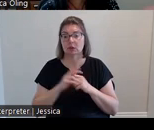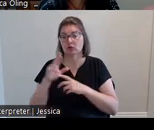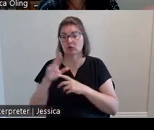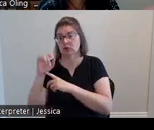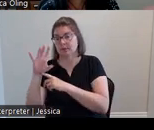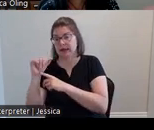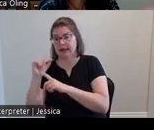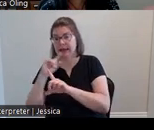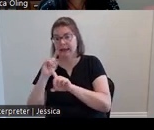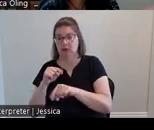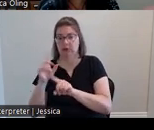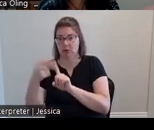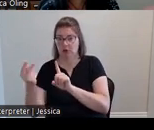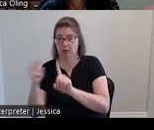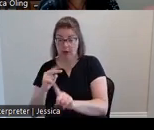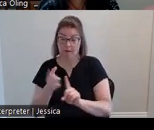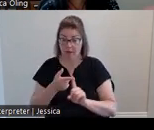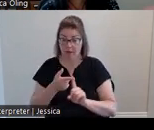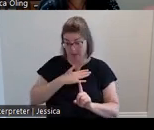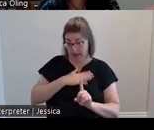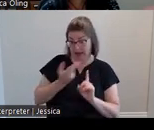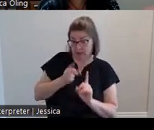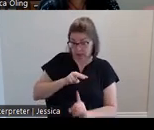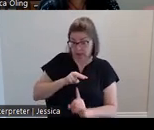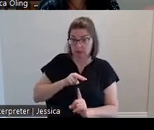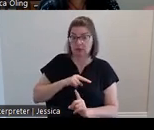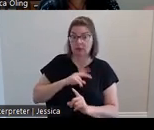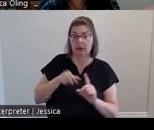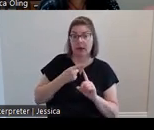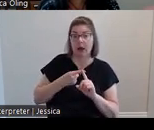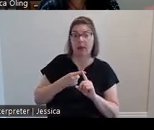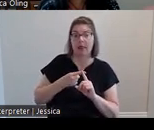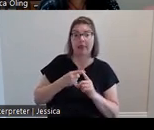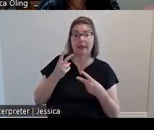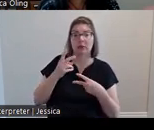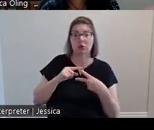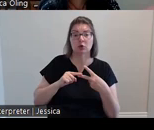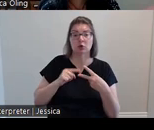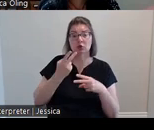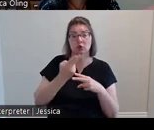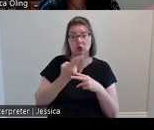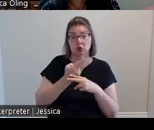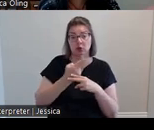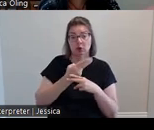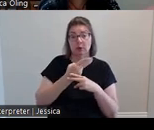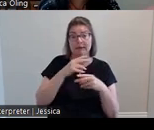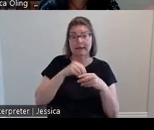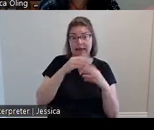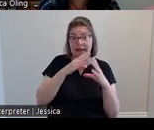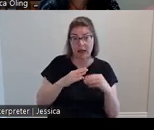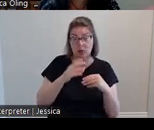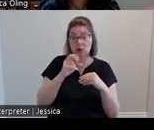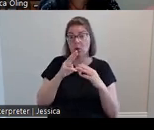but from my point of view about the next two questions, ”should we use in-house or contract support to verify?”, um,